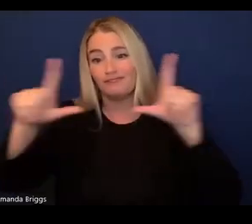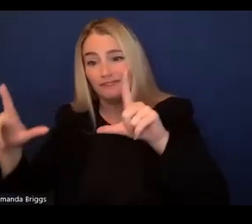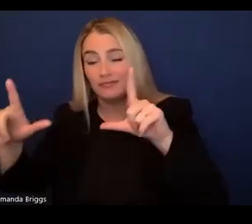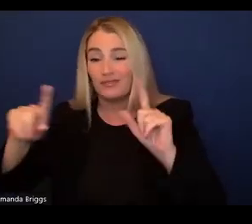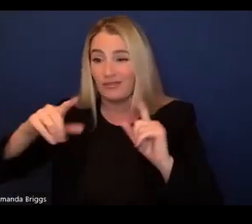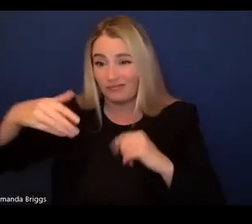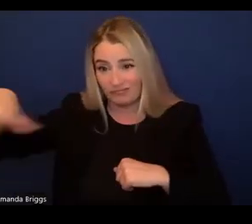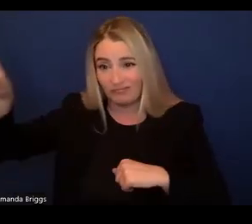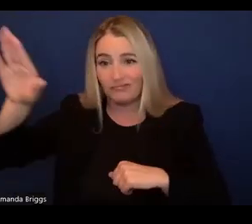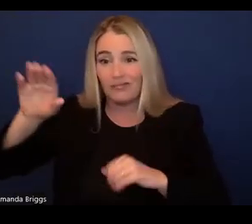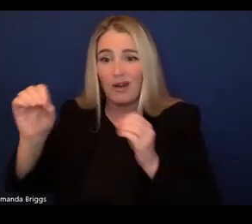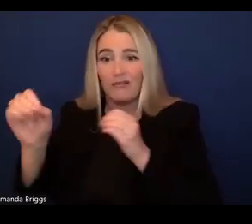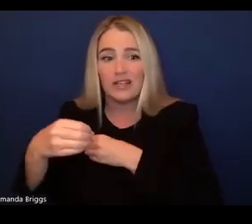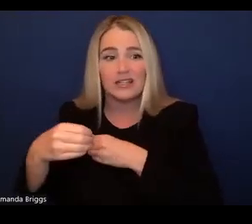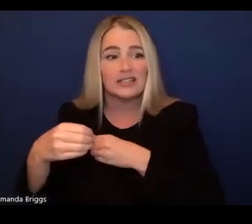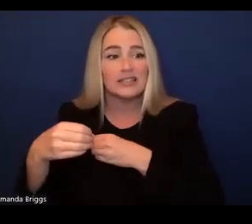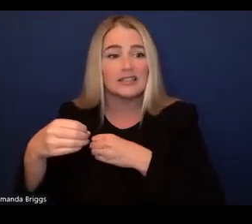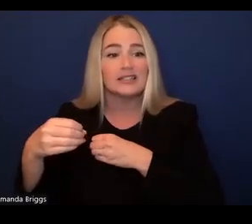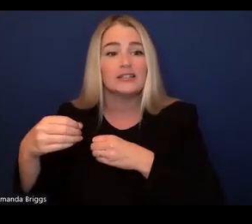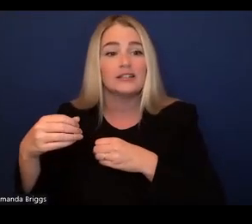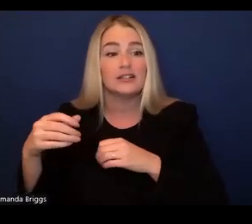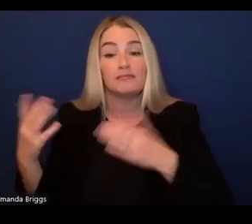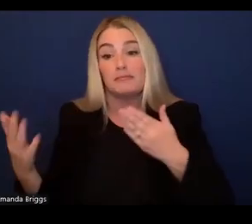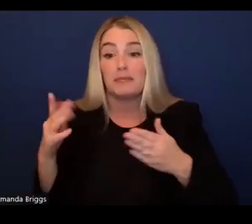Or many times they'll tell them that they cannot attend to field trip.